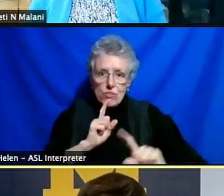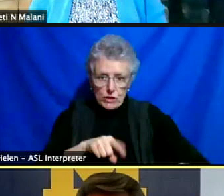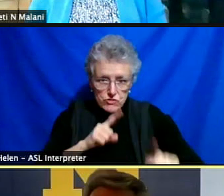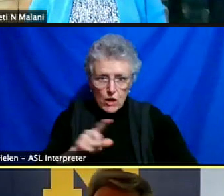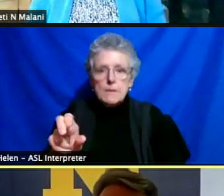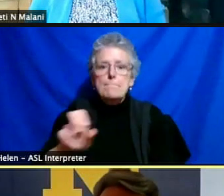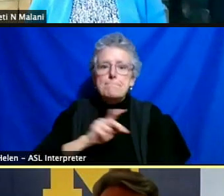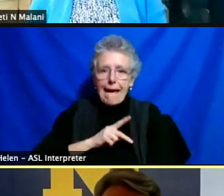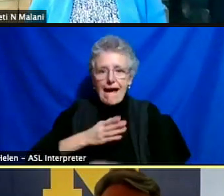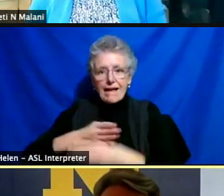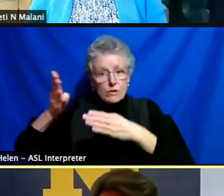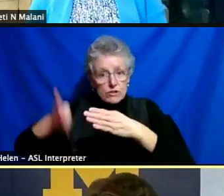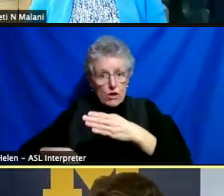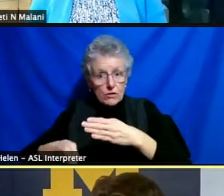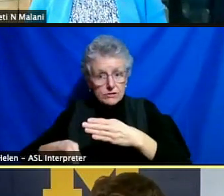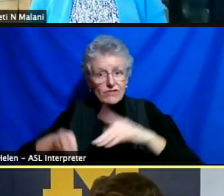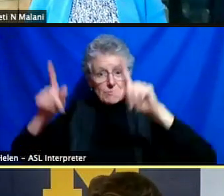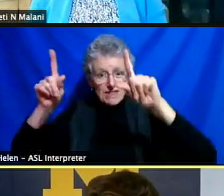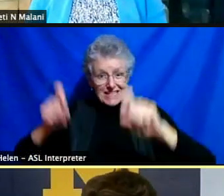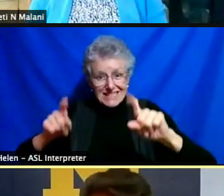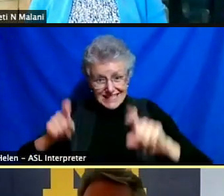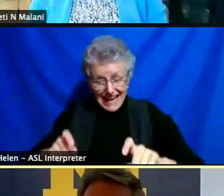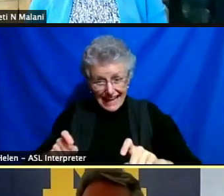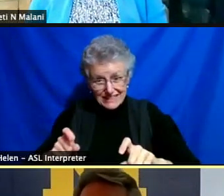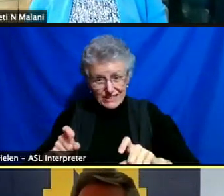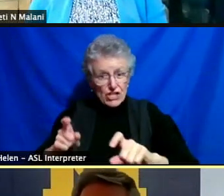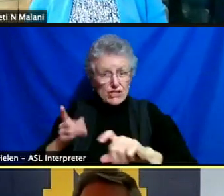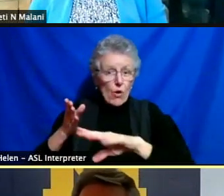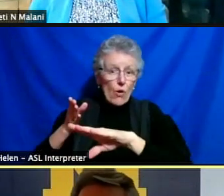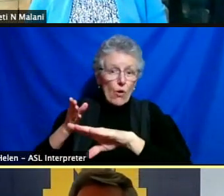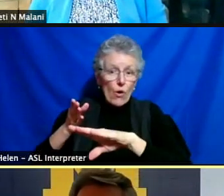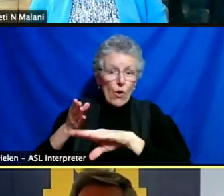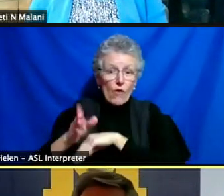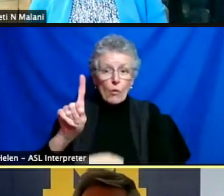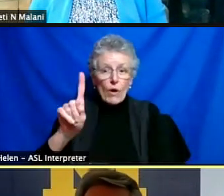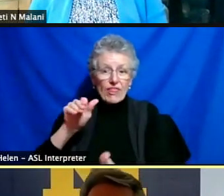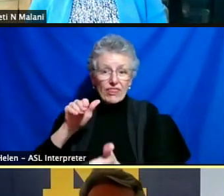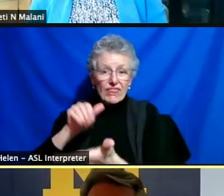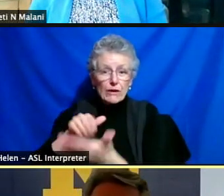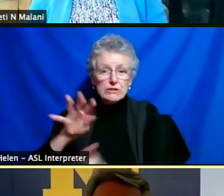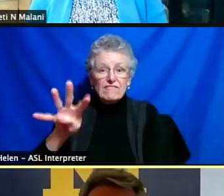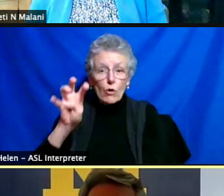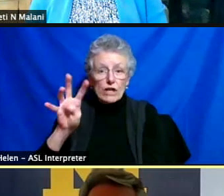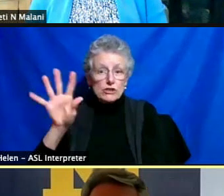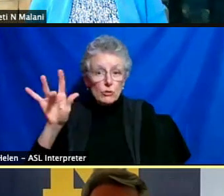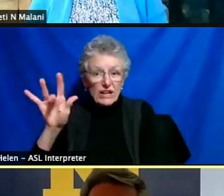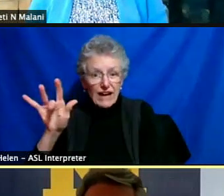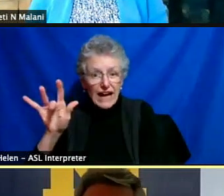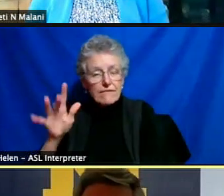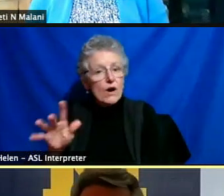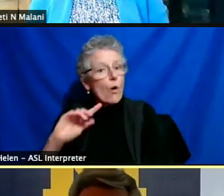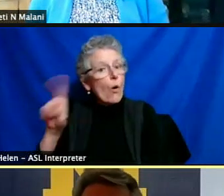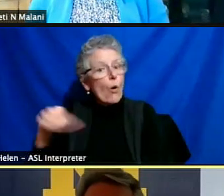The tests that were done were just over 1,425. Fortunately, we've only had five positives from that group,